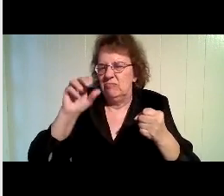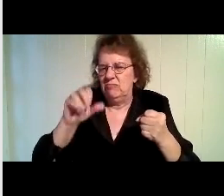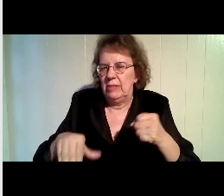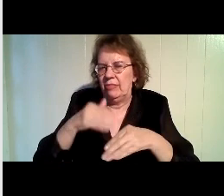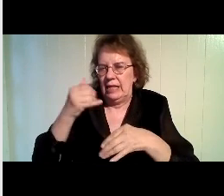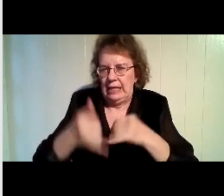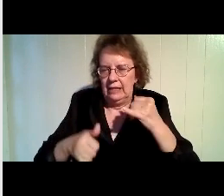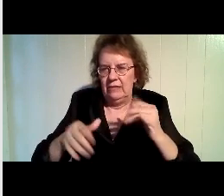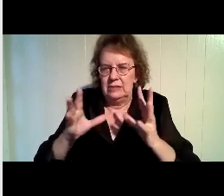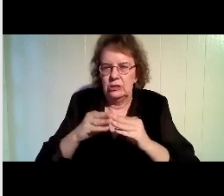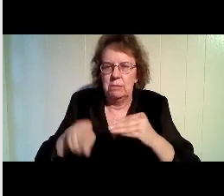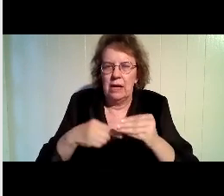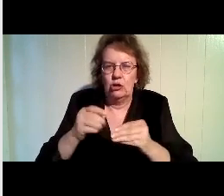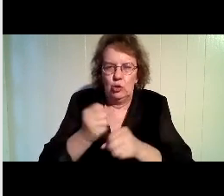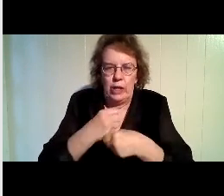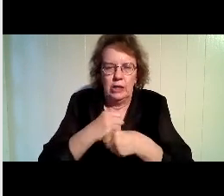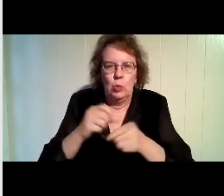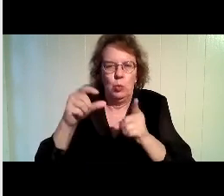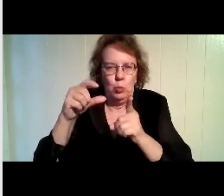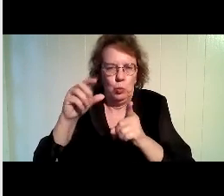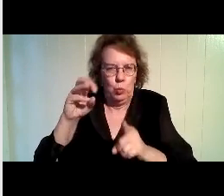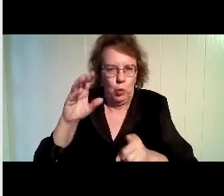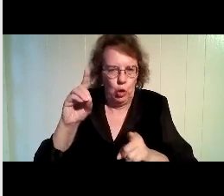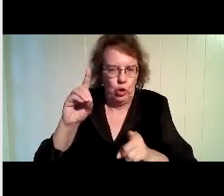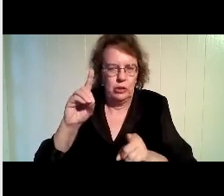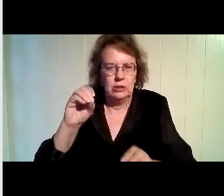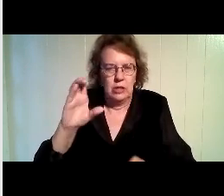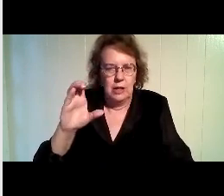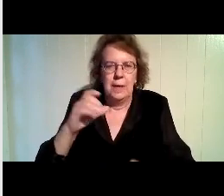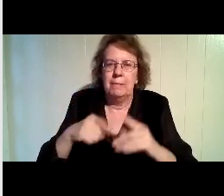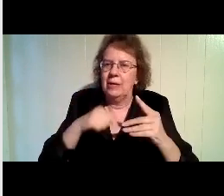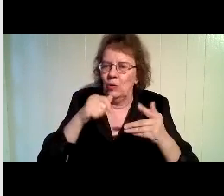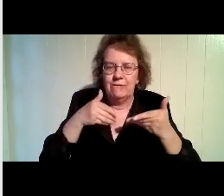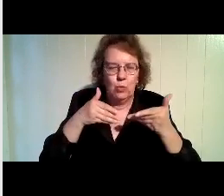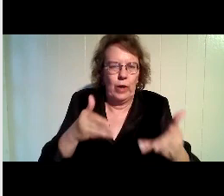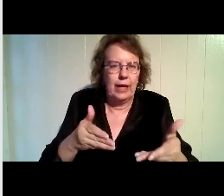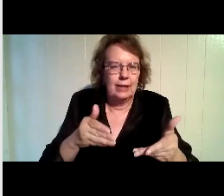well about creating word documents. Unfortunately I don't have a way to go through creating a form specifically